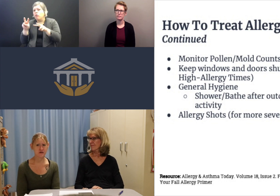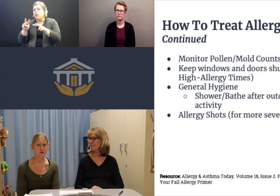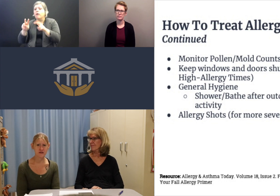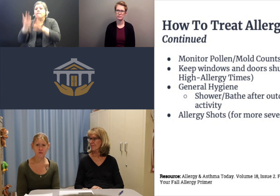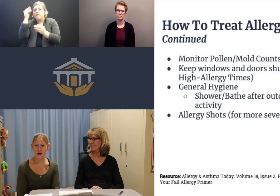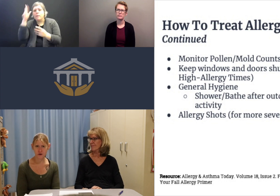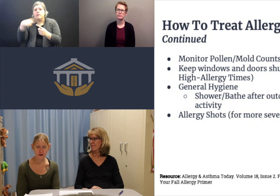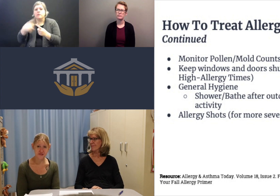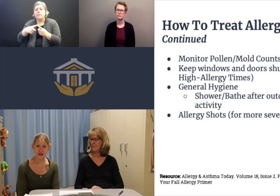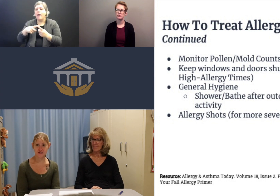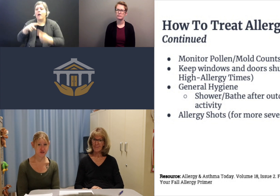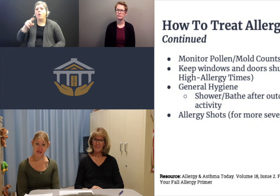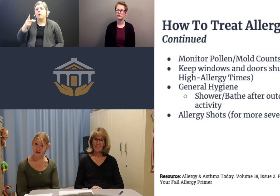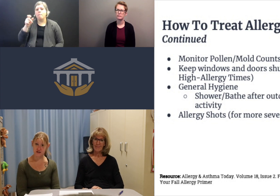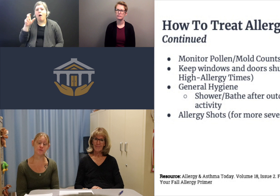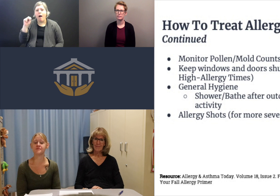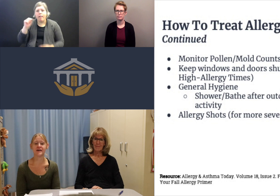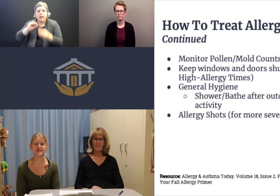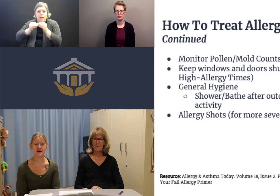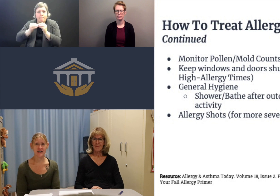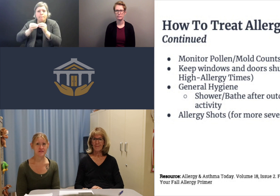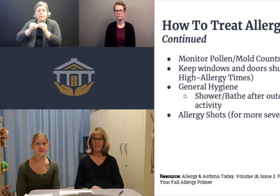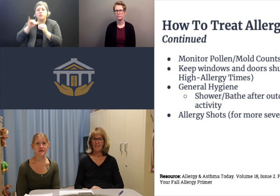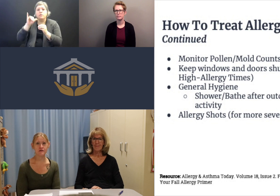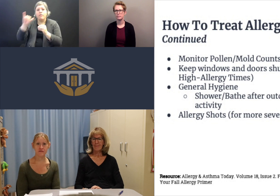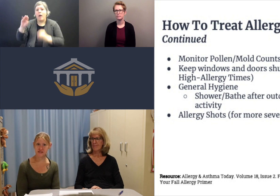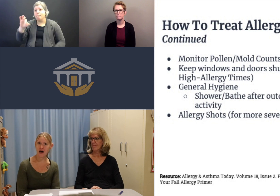can go on like weather websites or just allergy websites and they'll tell you if it's a high